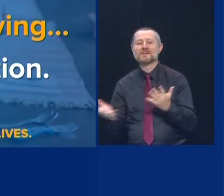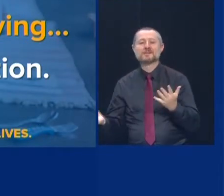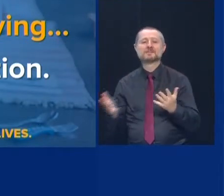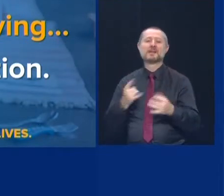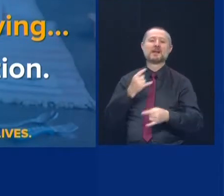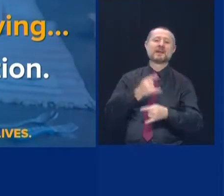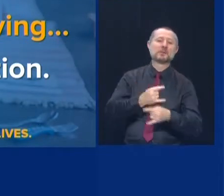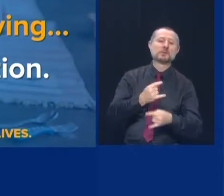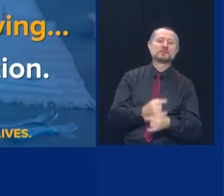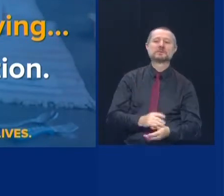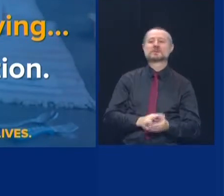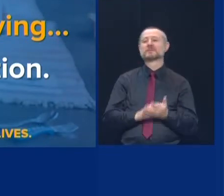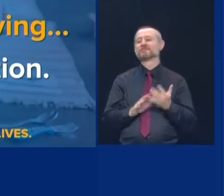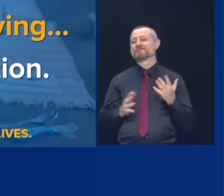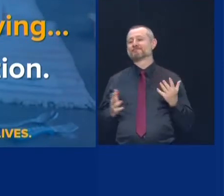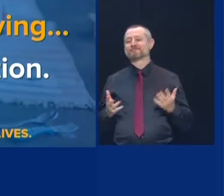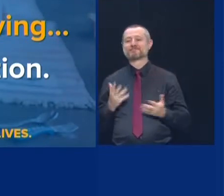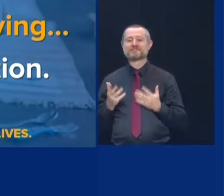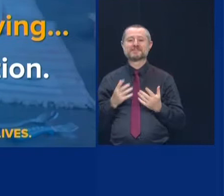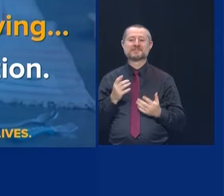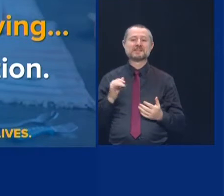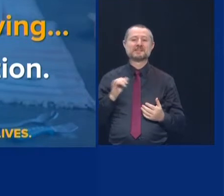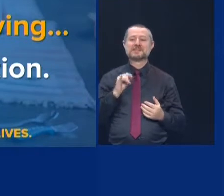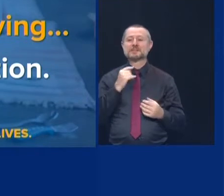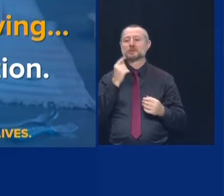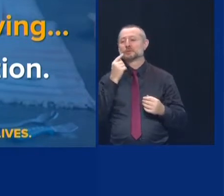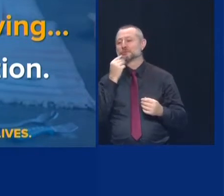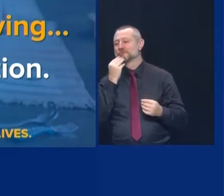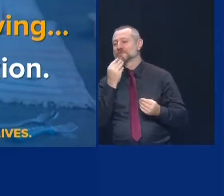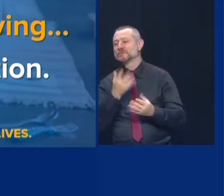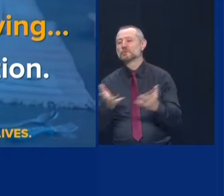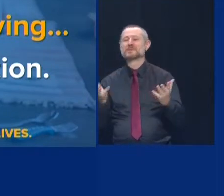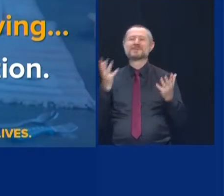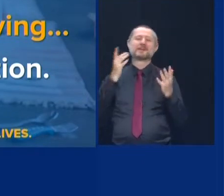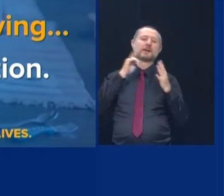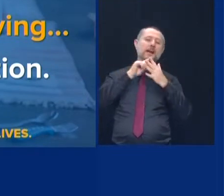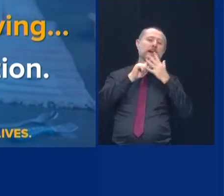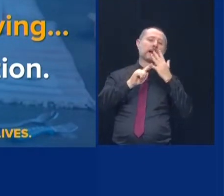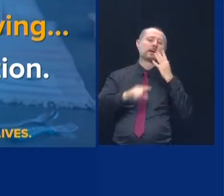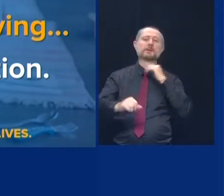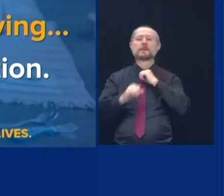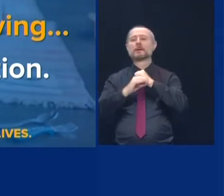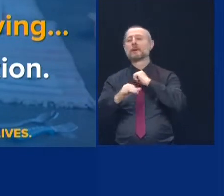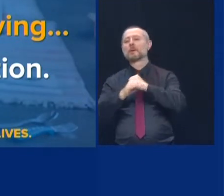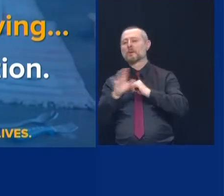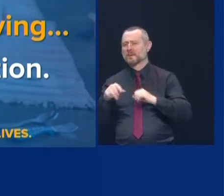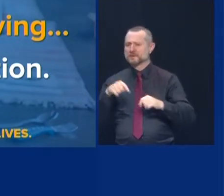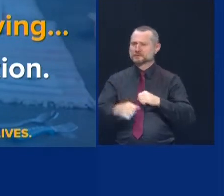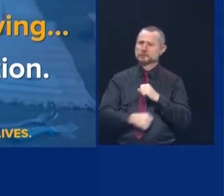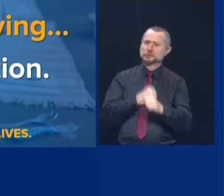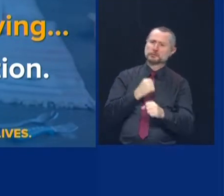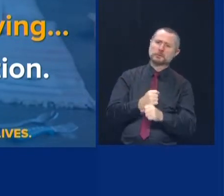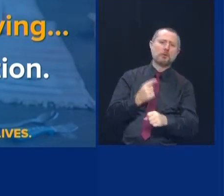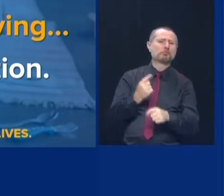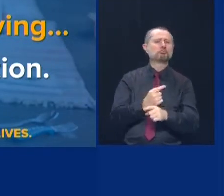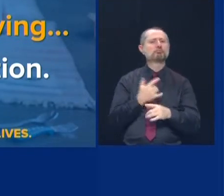BECAUSE THOSE COMMERCIALS ARE SELLING CRANBERRY SAUCE AND THEY'RE SELLING LIQUOR AND